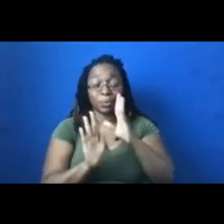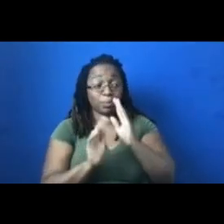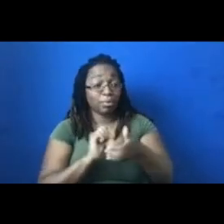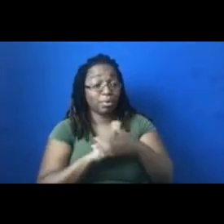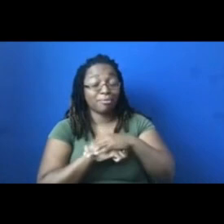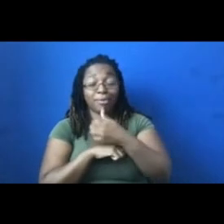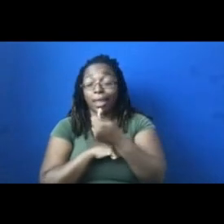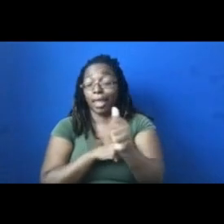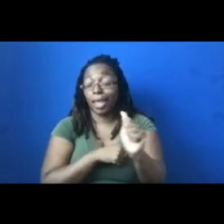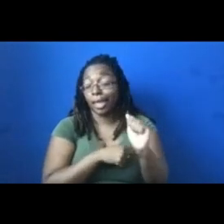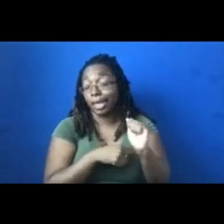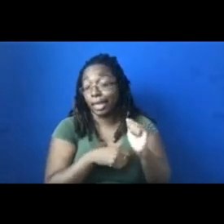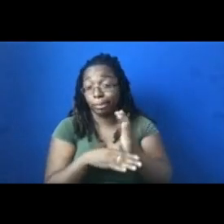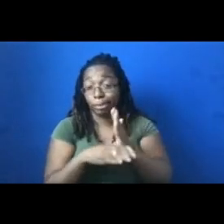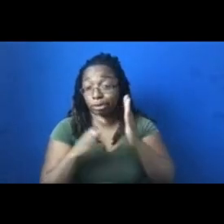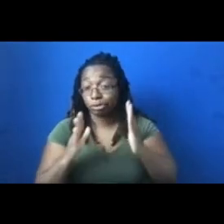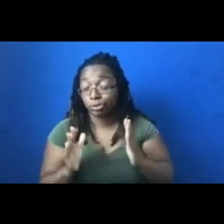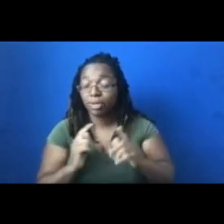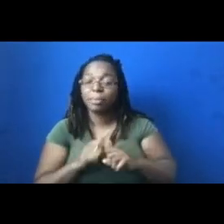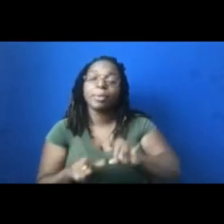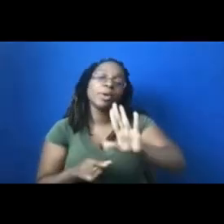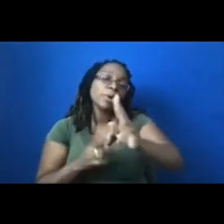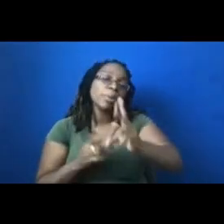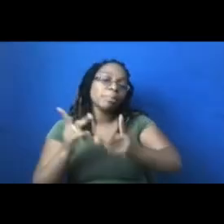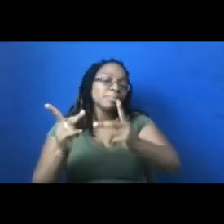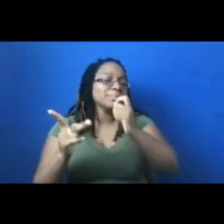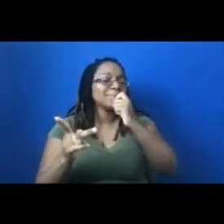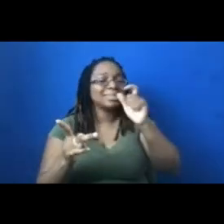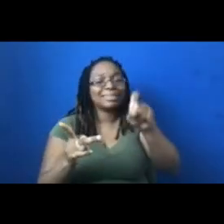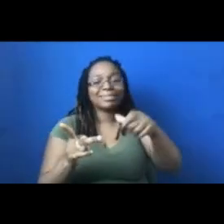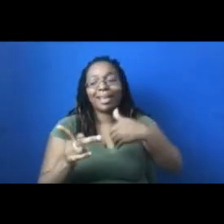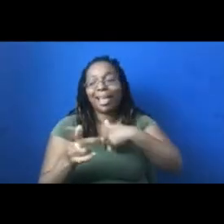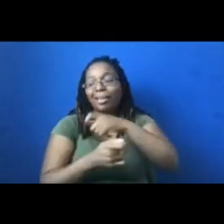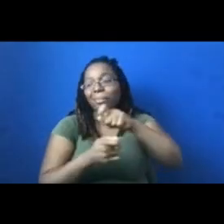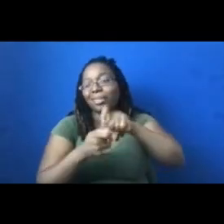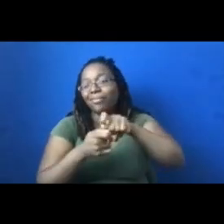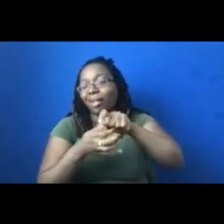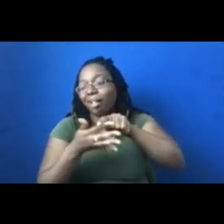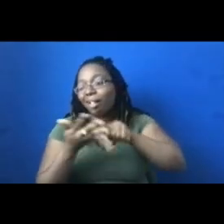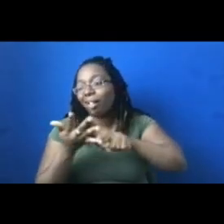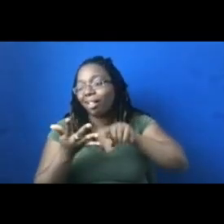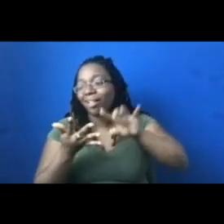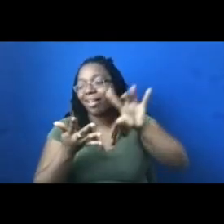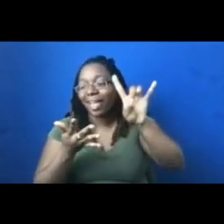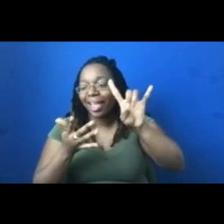specific proposal doesn't have to have eight different specific